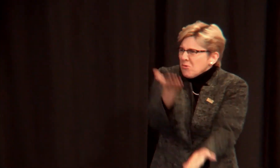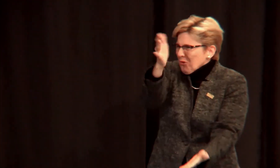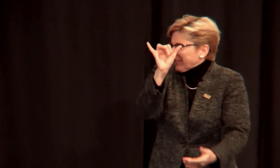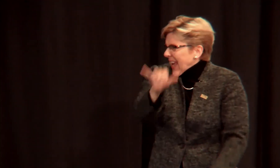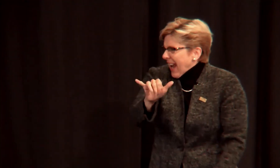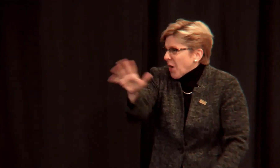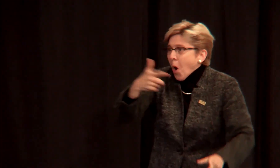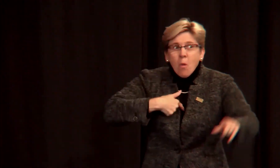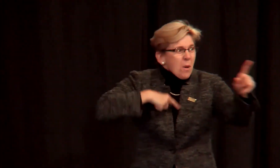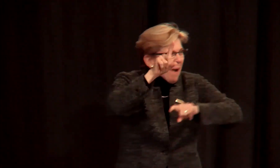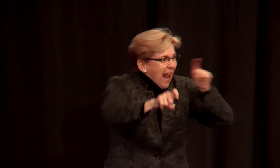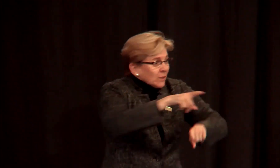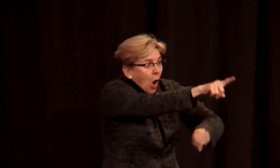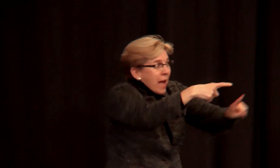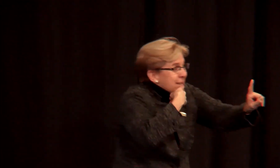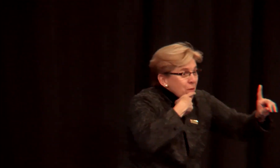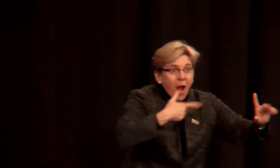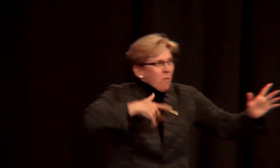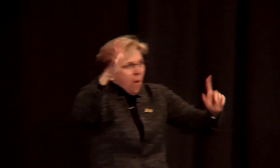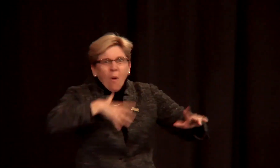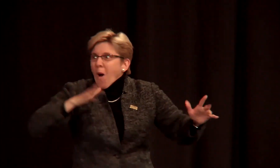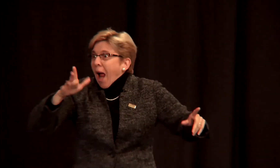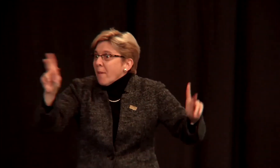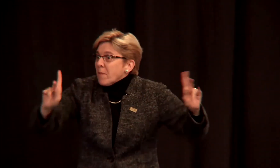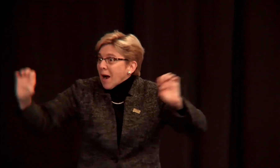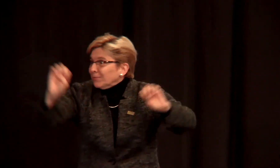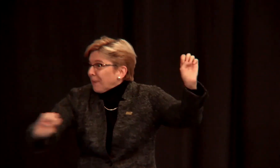And that driving experience is proof of that and I've got to ask you all the